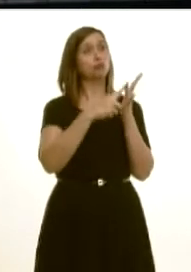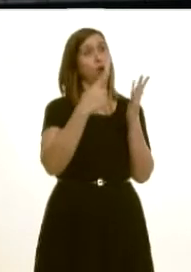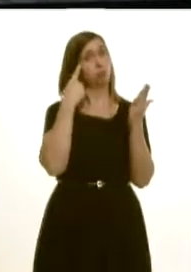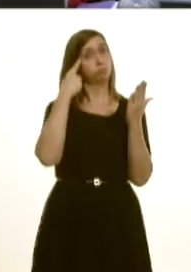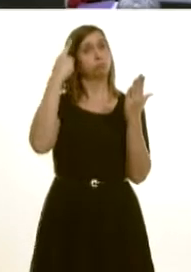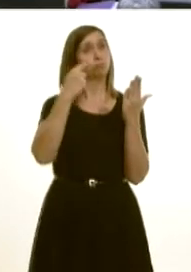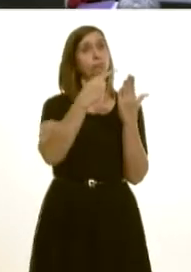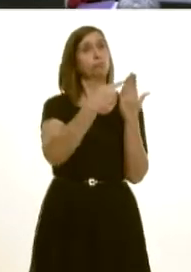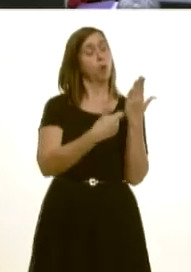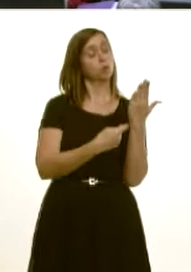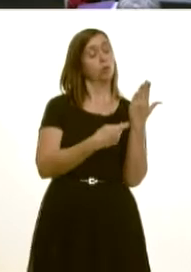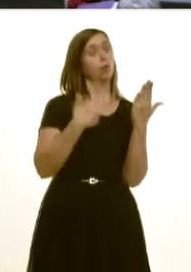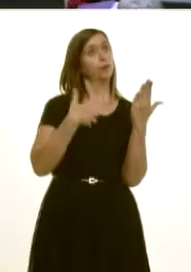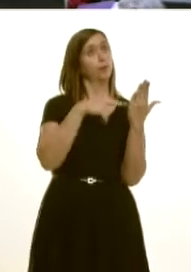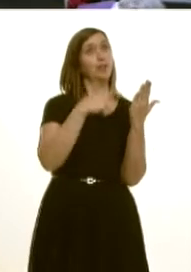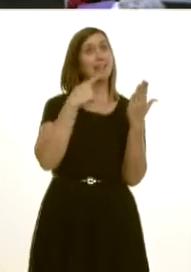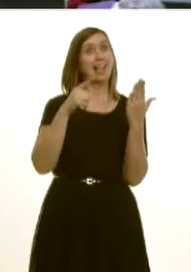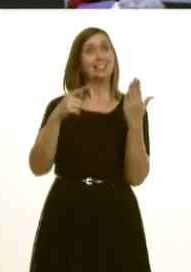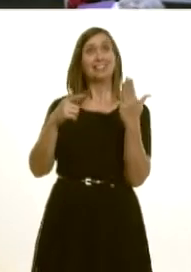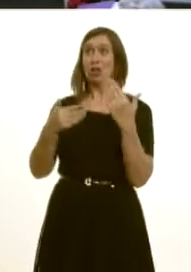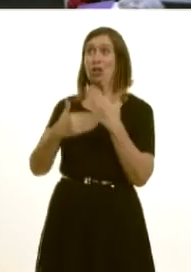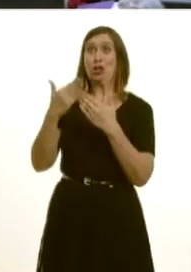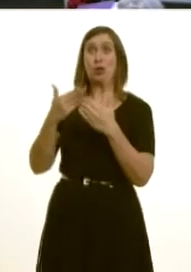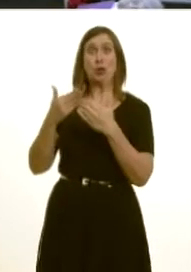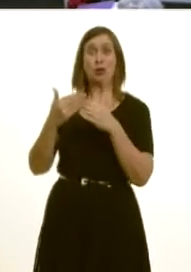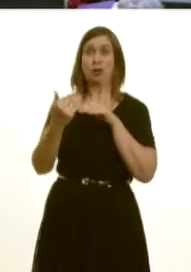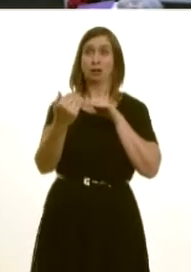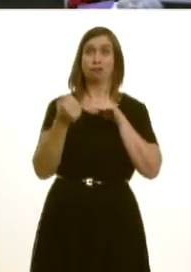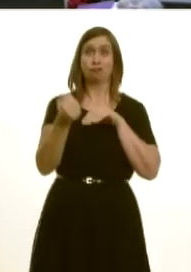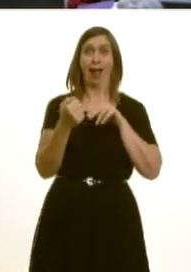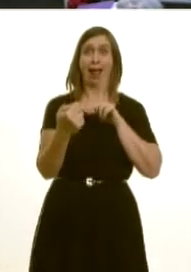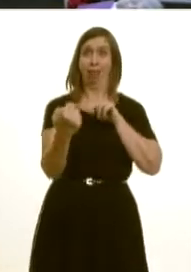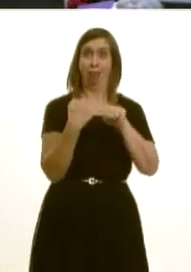the opening of new lines but also the reopening of dormant lines. For example, for people